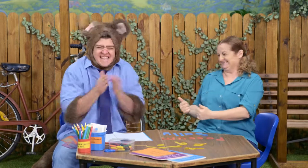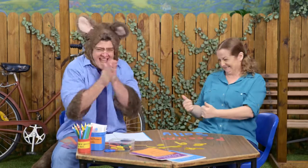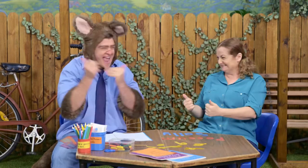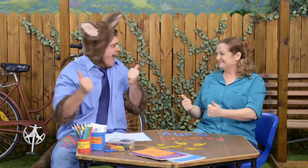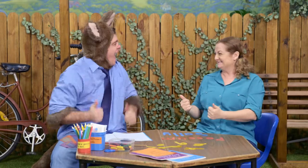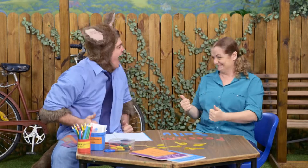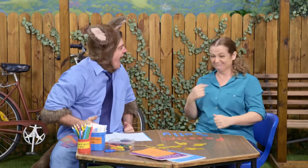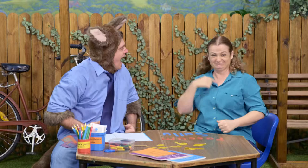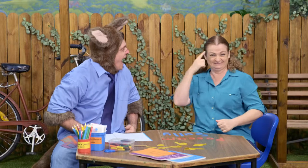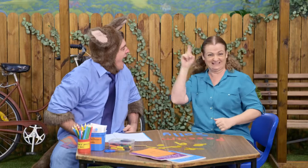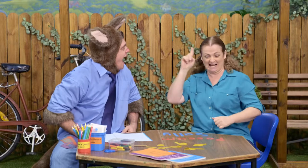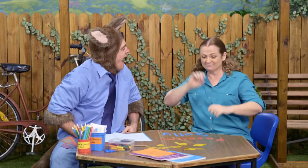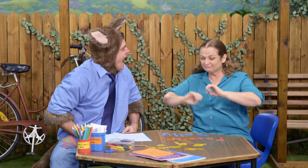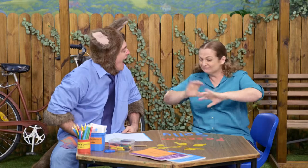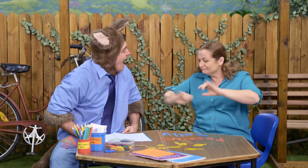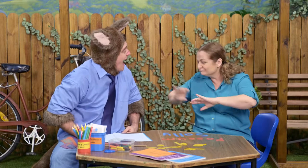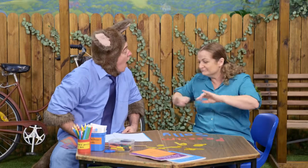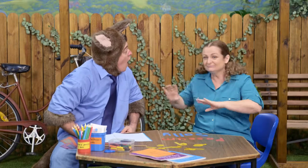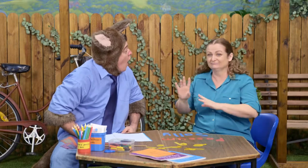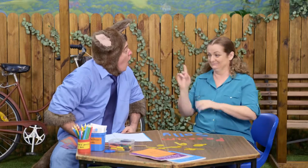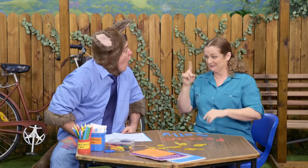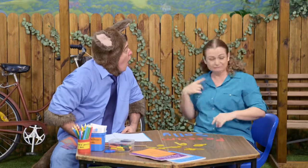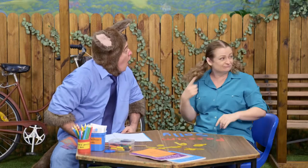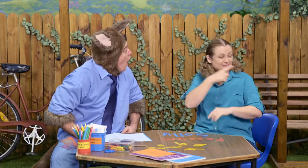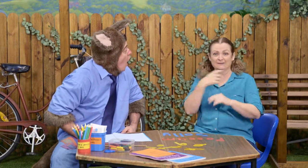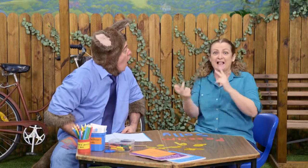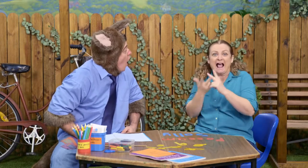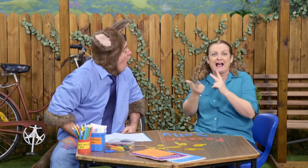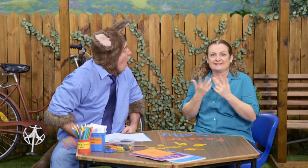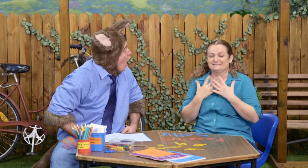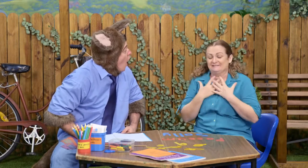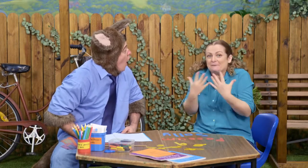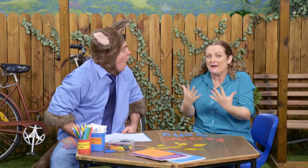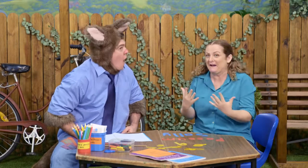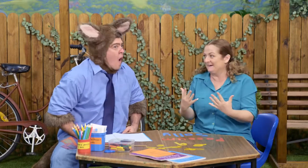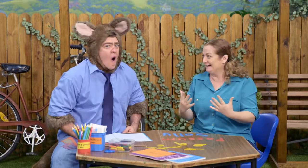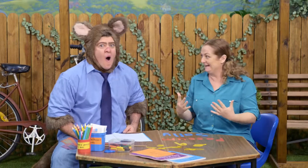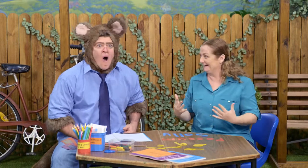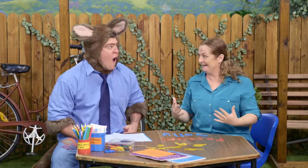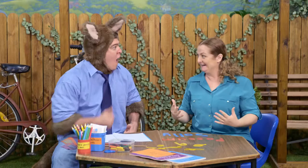Yeah! I think now's a good time to pack up. And inside I have another surprise.